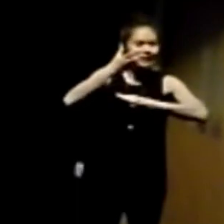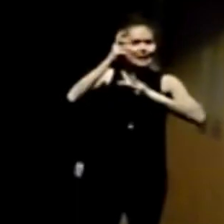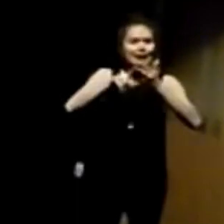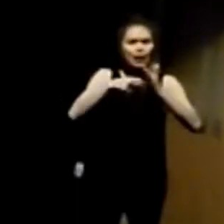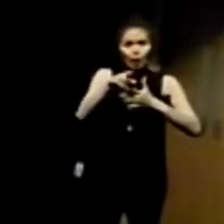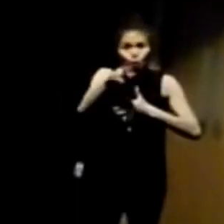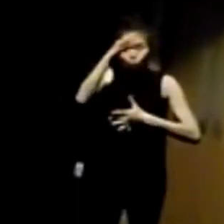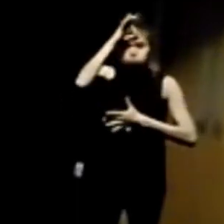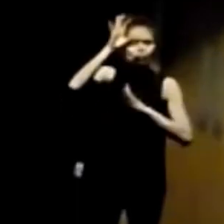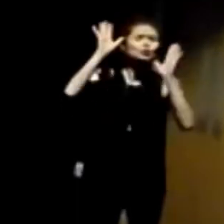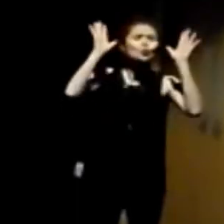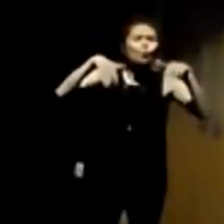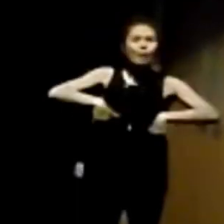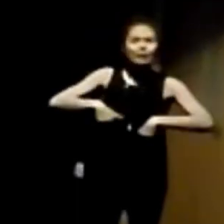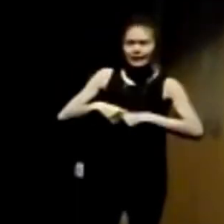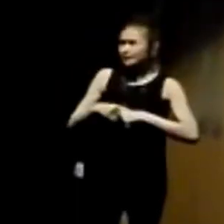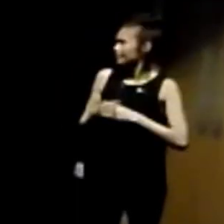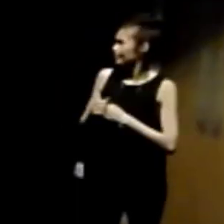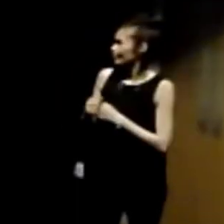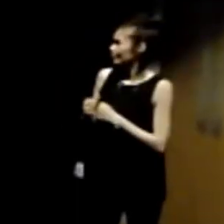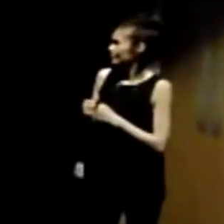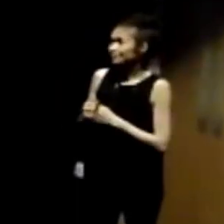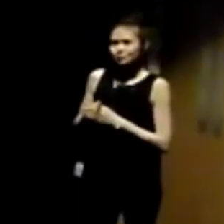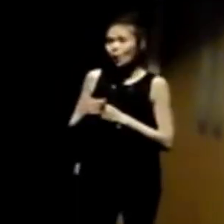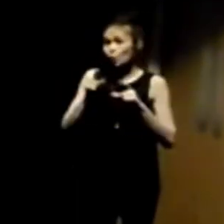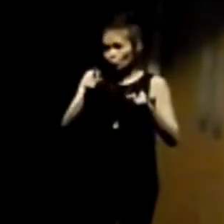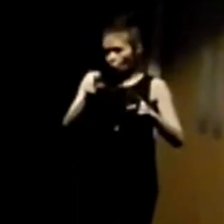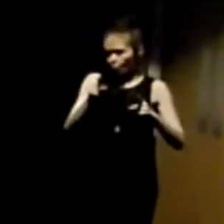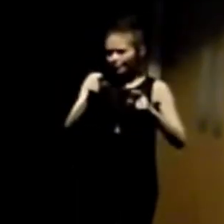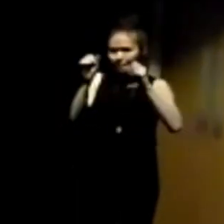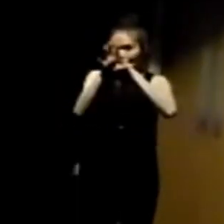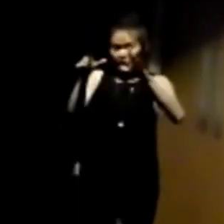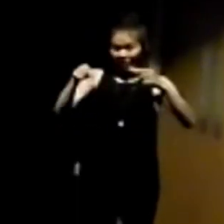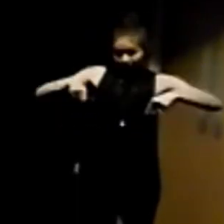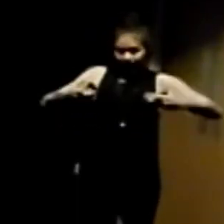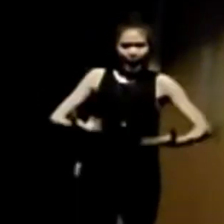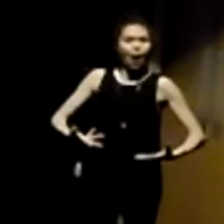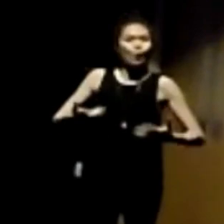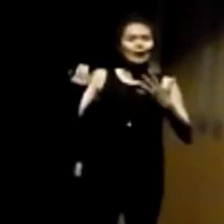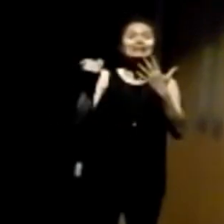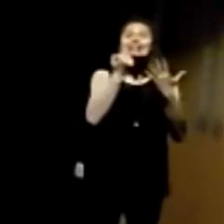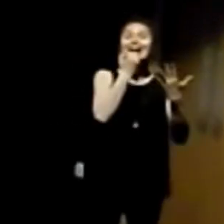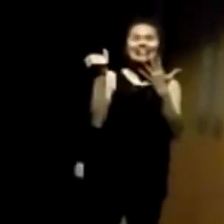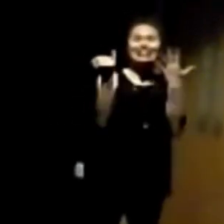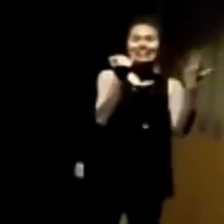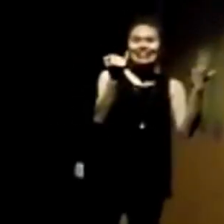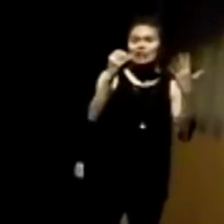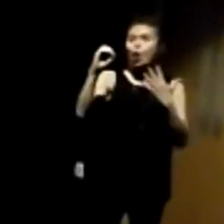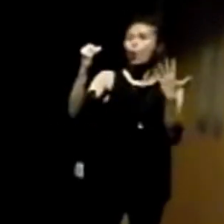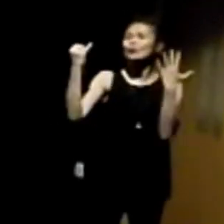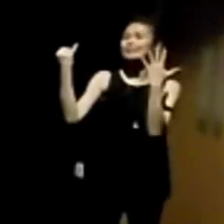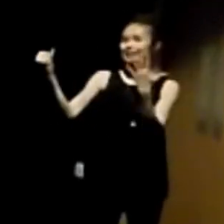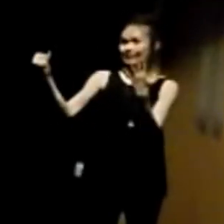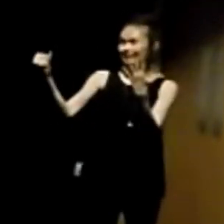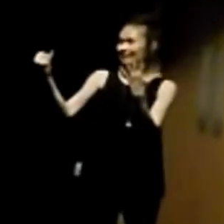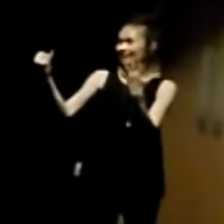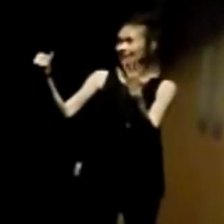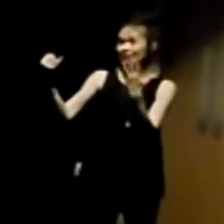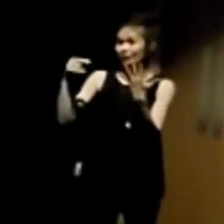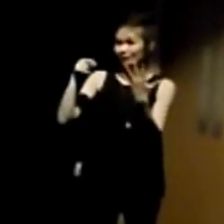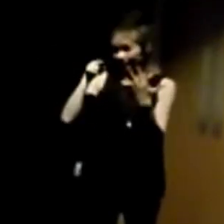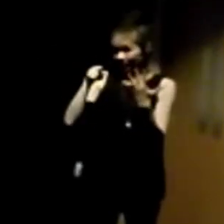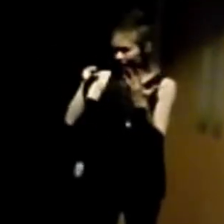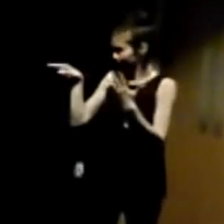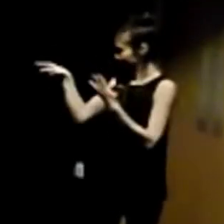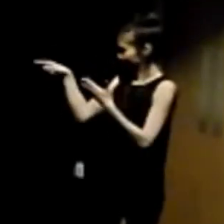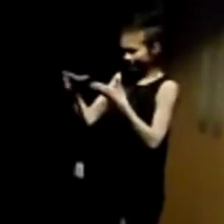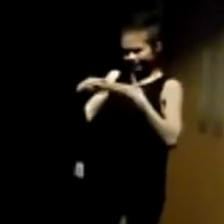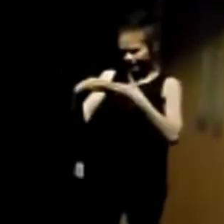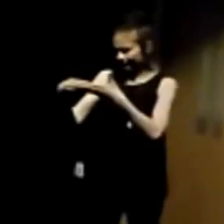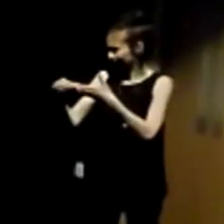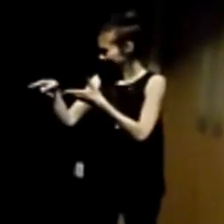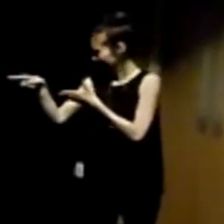We we turn our clock back in 1606 and you're going with Will-AI-Am Shakespeare with Boris Piffle Johnson.